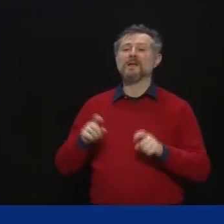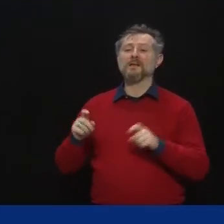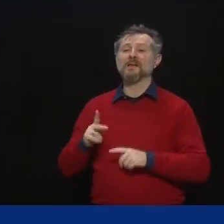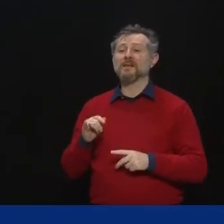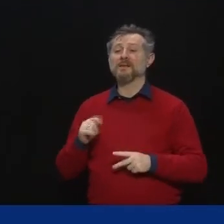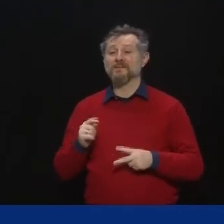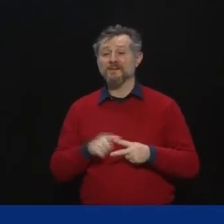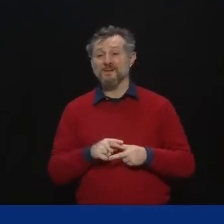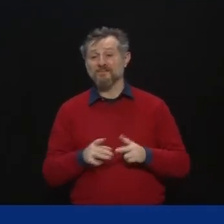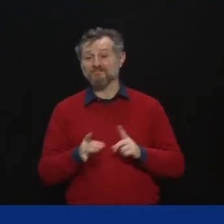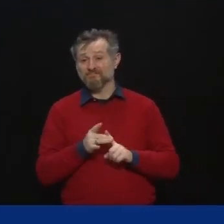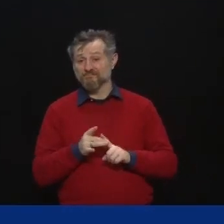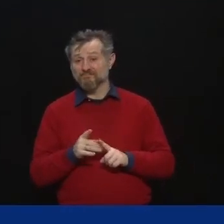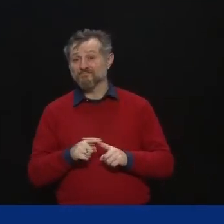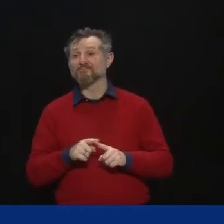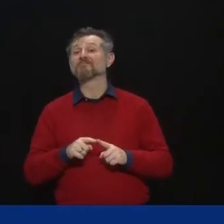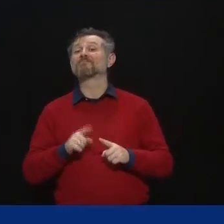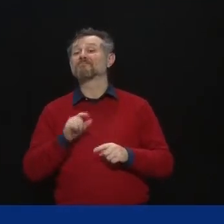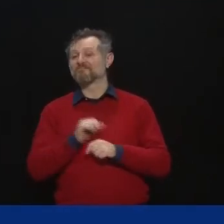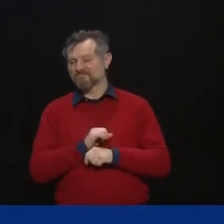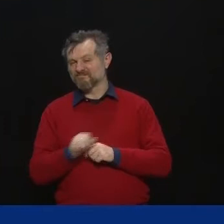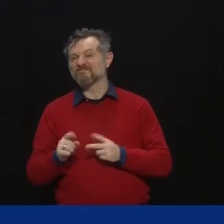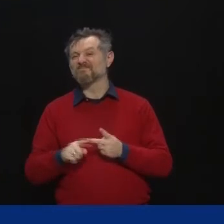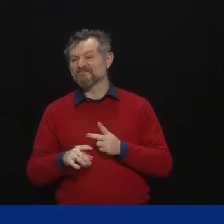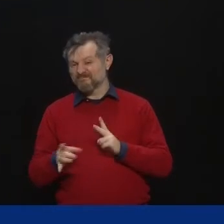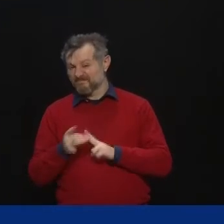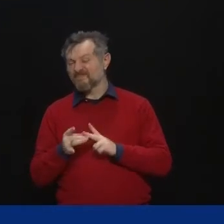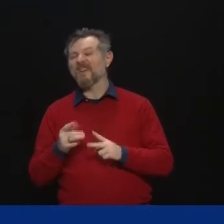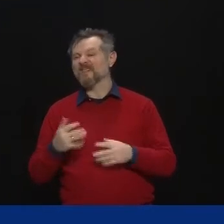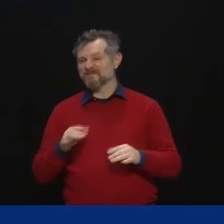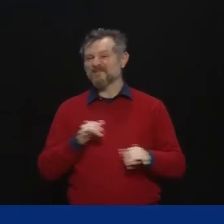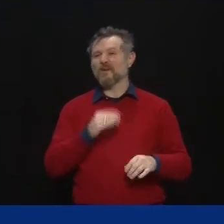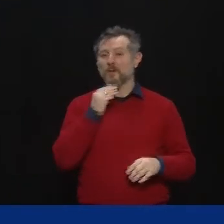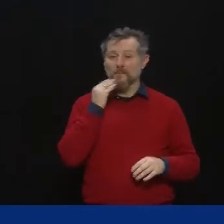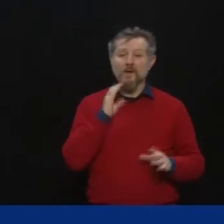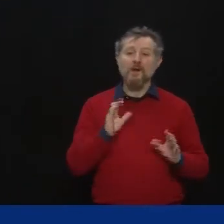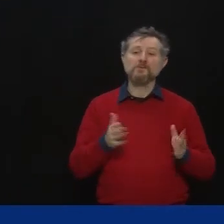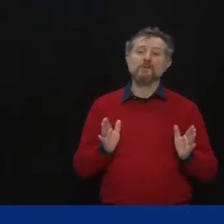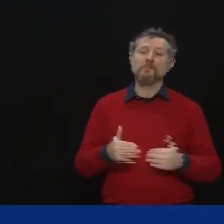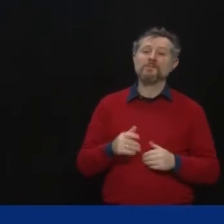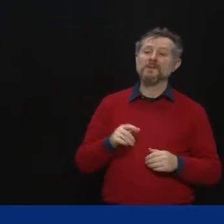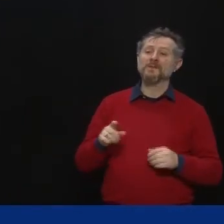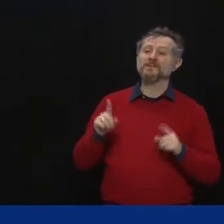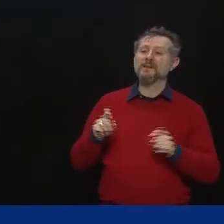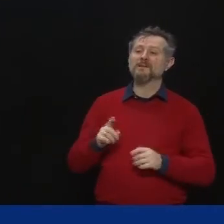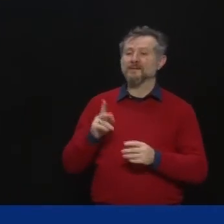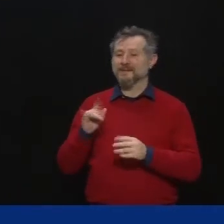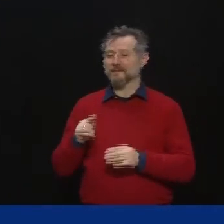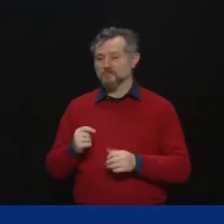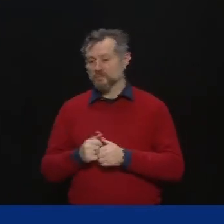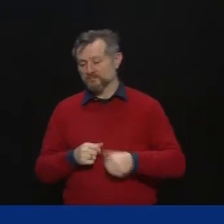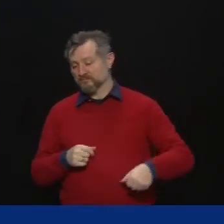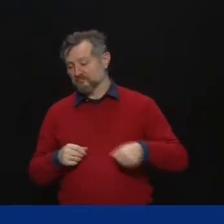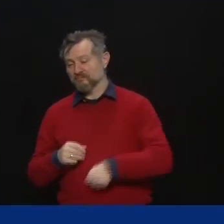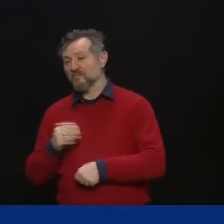SO WE'LL BE LITERALLY MAKING SURE IN THE BACKPACKS THEY'LL BE SENT HOME TWO TESTING KITS. CHILDREN TEST POSITIVE WE KNOW